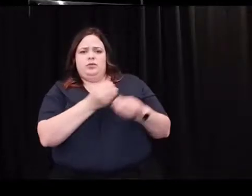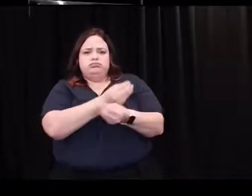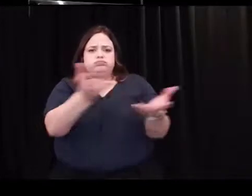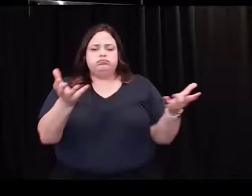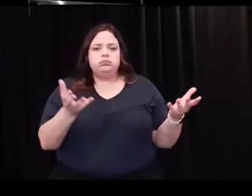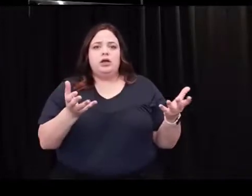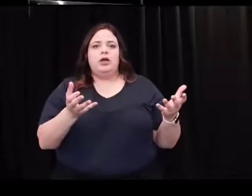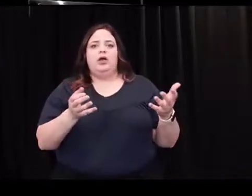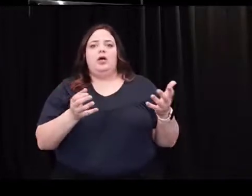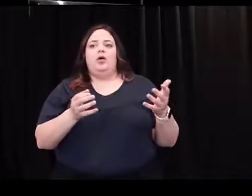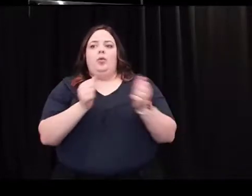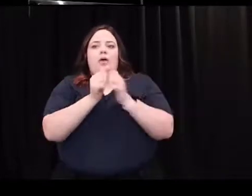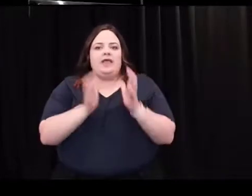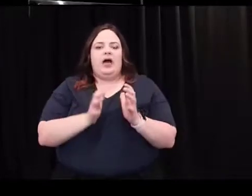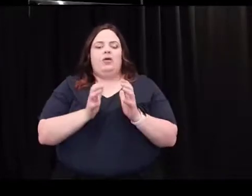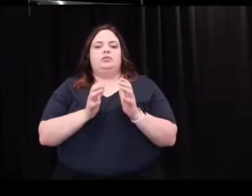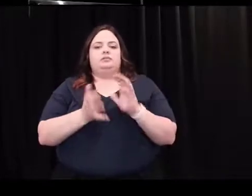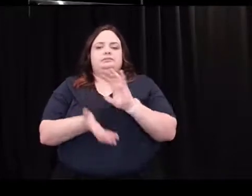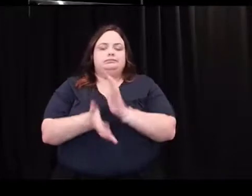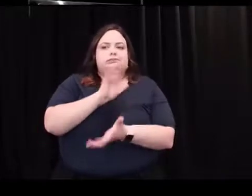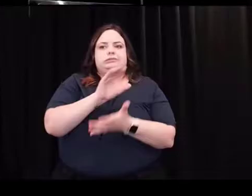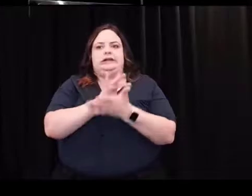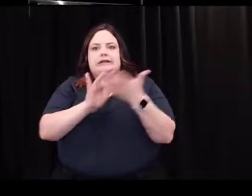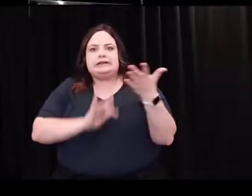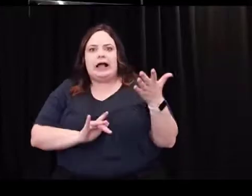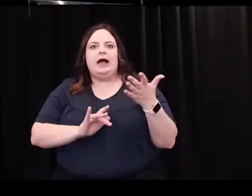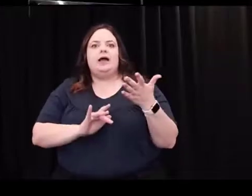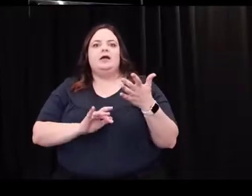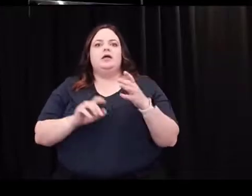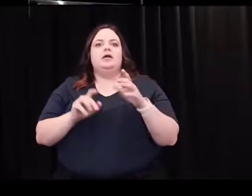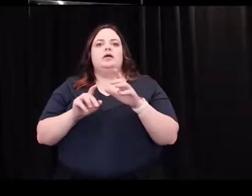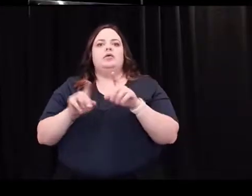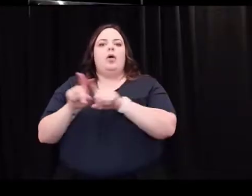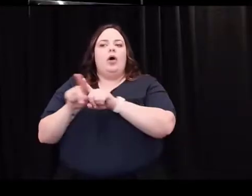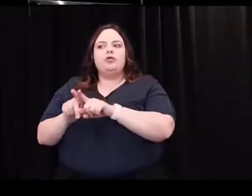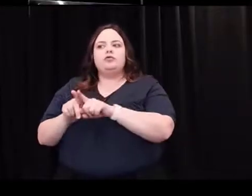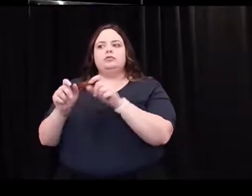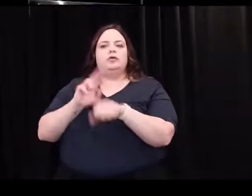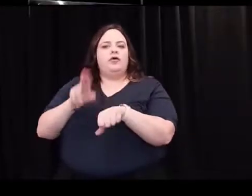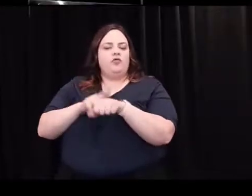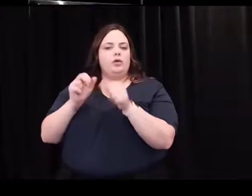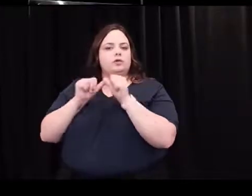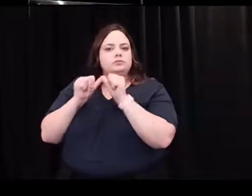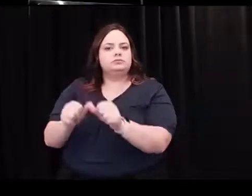the design? While still of course trying to maintain accessibility and also just making